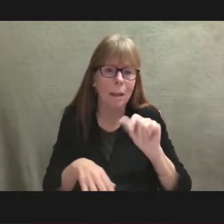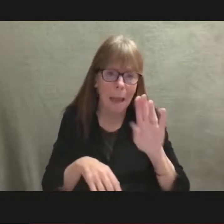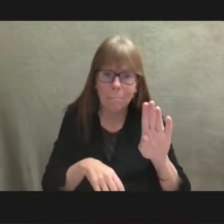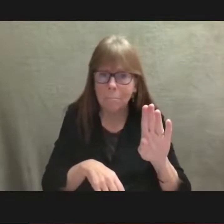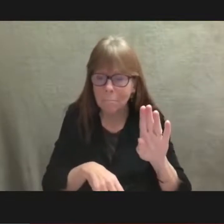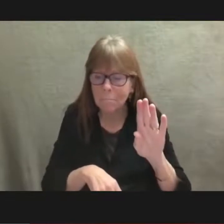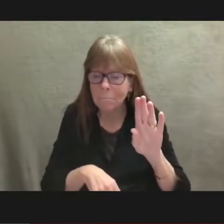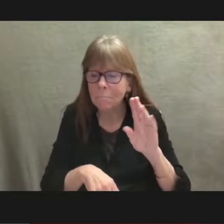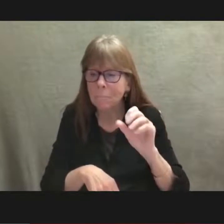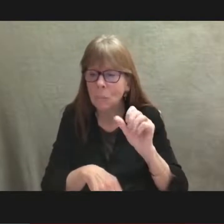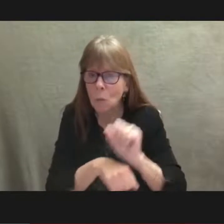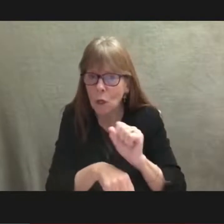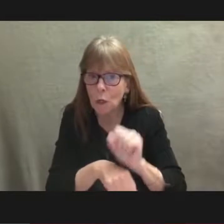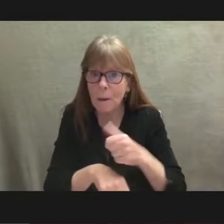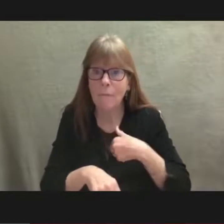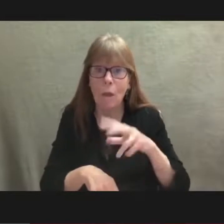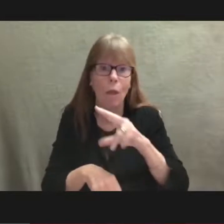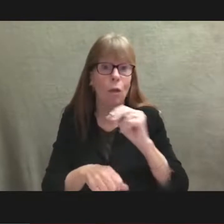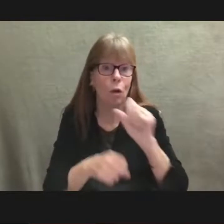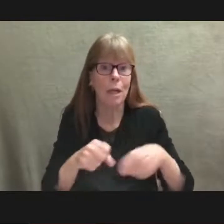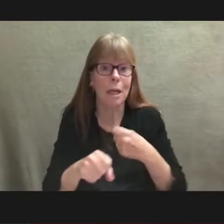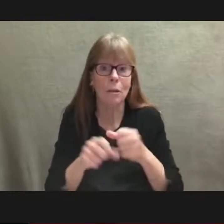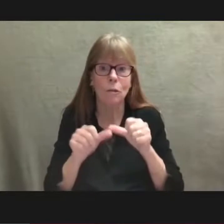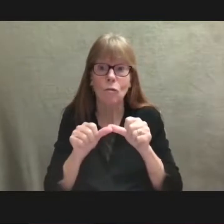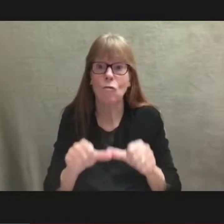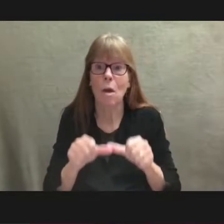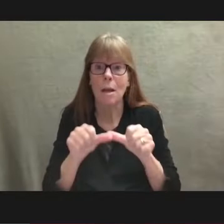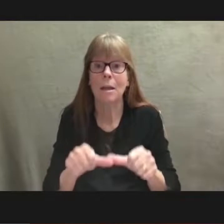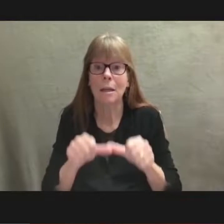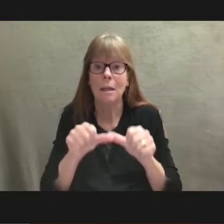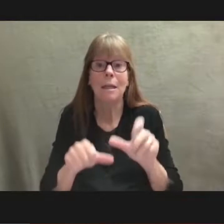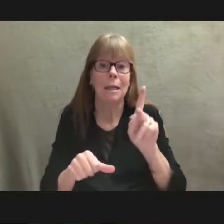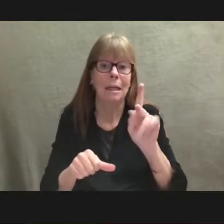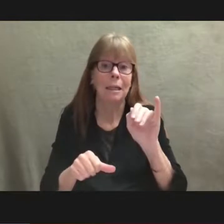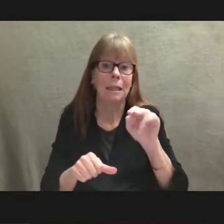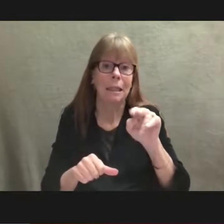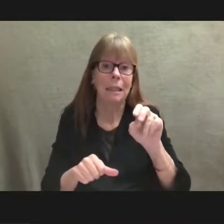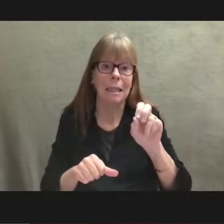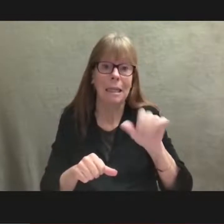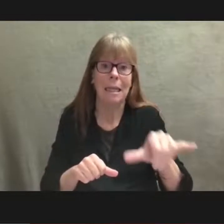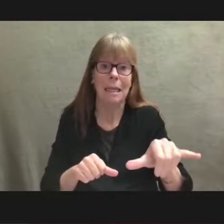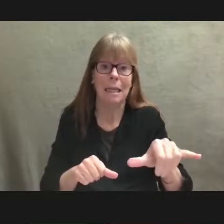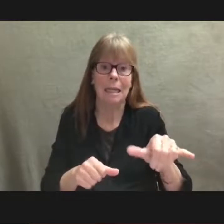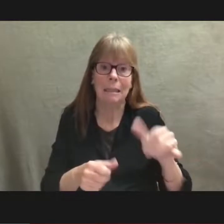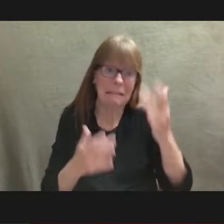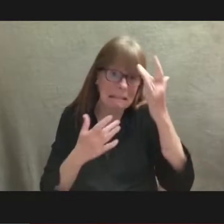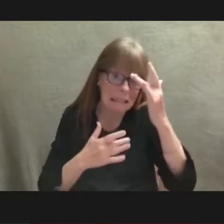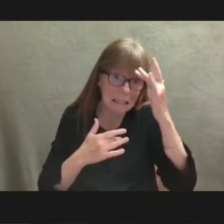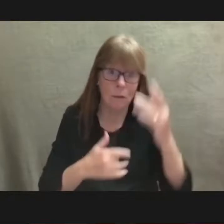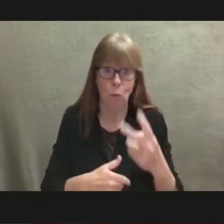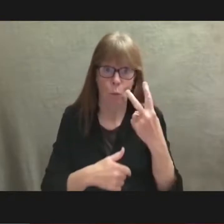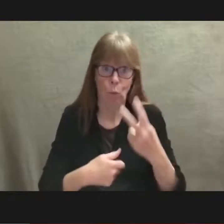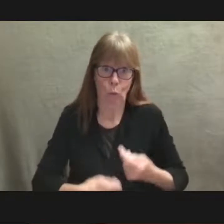of 30 years, living with chronic kidney disease, including two transplants and being on dialysis